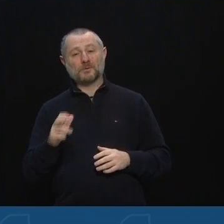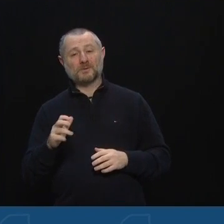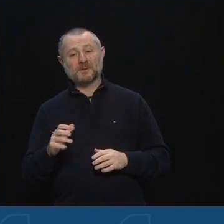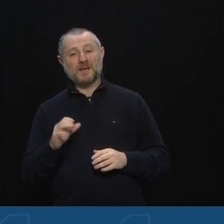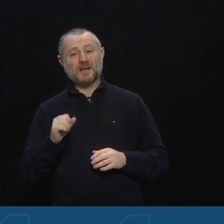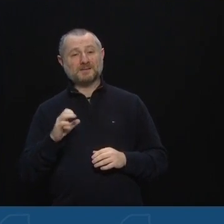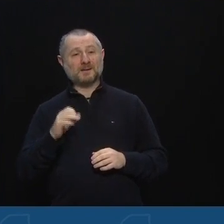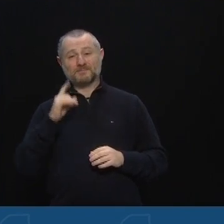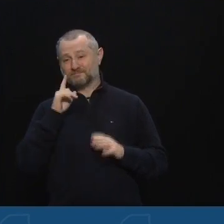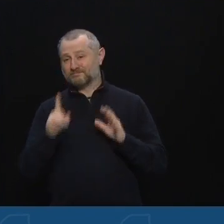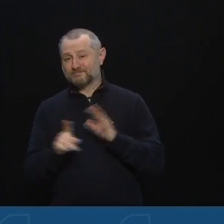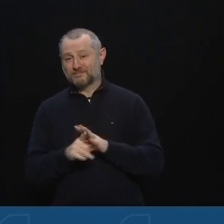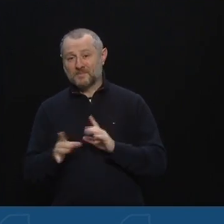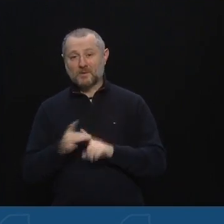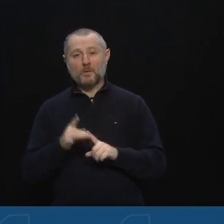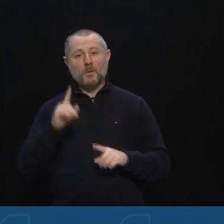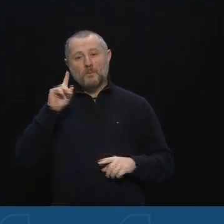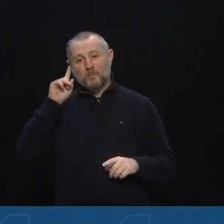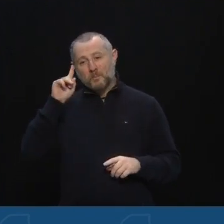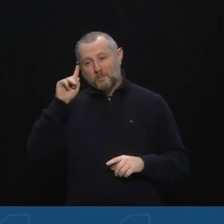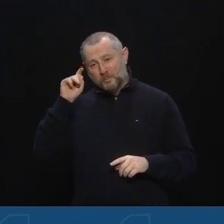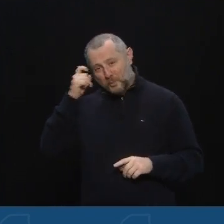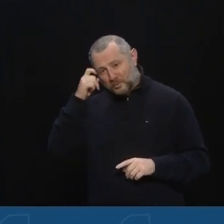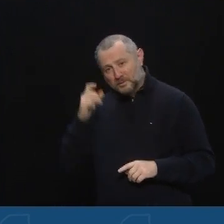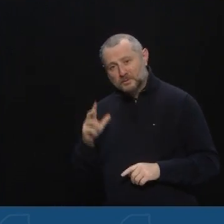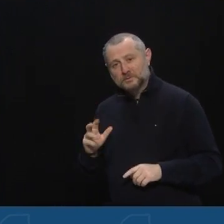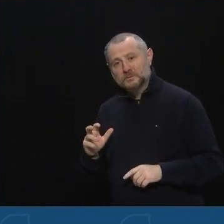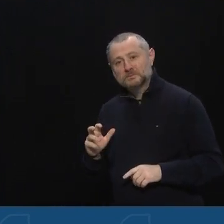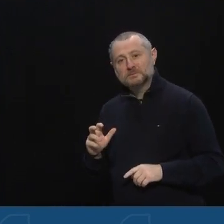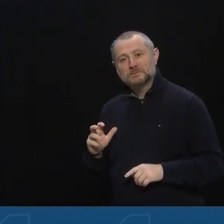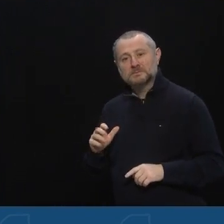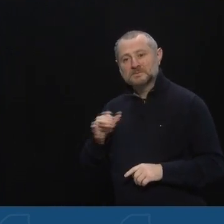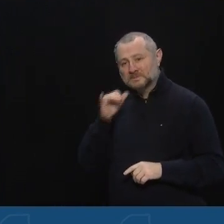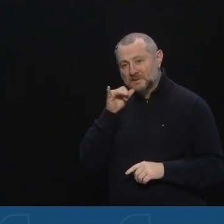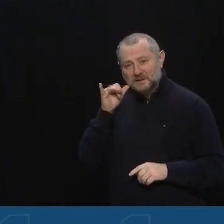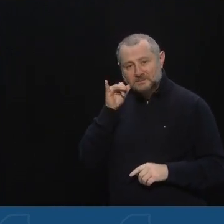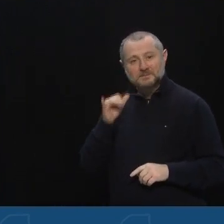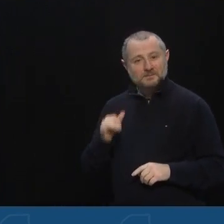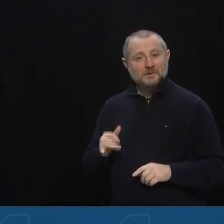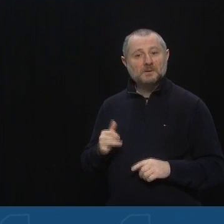AND LOOK WHERE WE ARE TODAY. WE HAD 2639 CASES IN NEW YORK CITY YESTERDAY AND IN THE BRONX